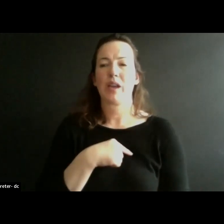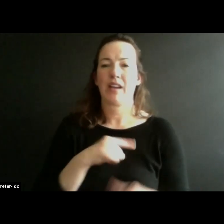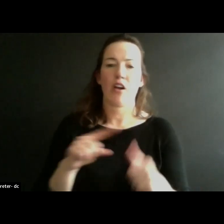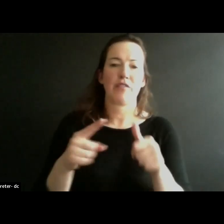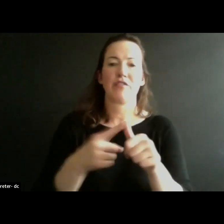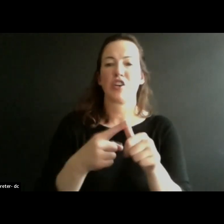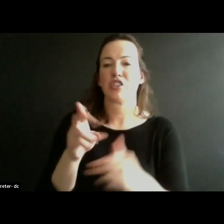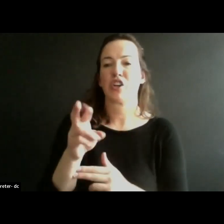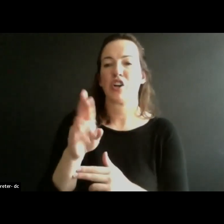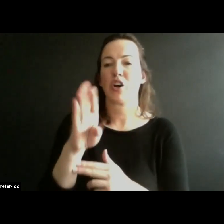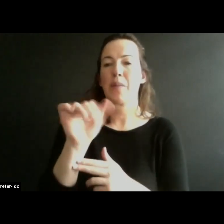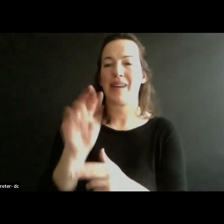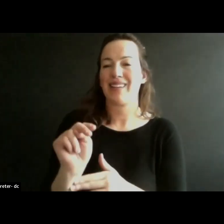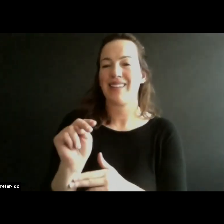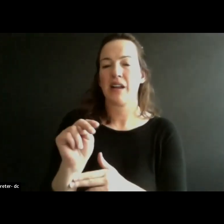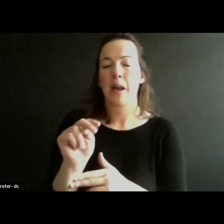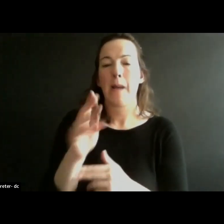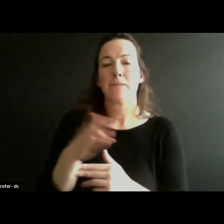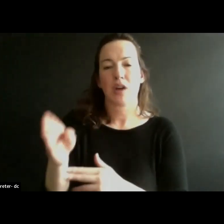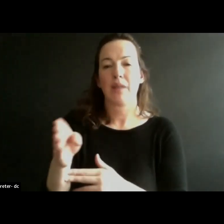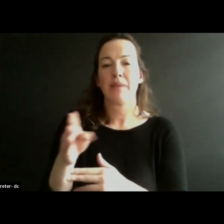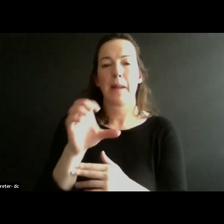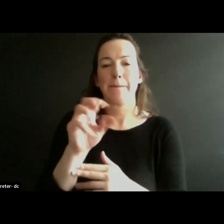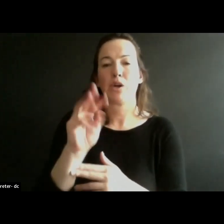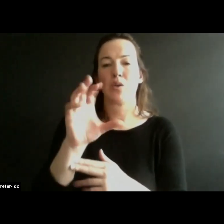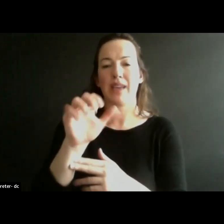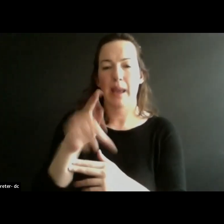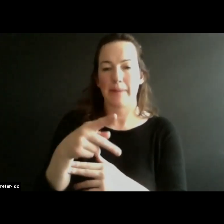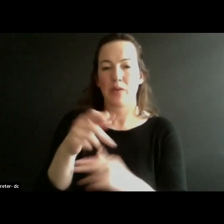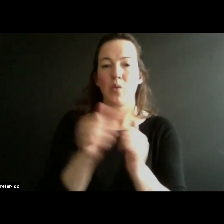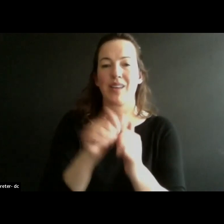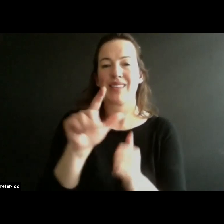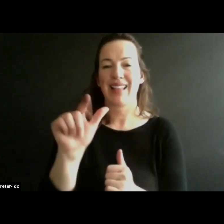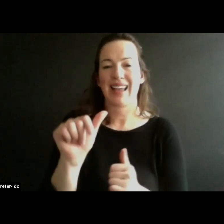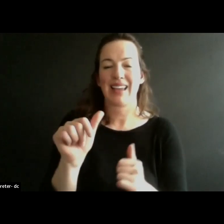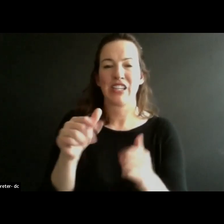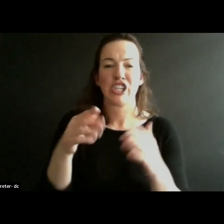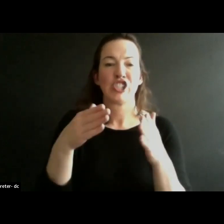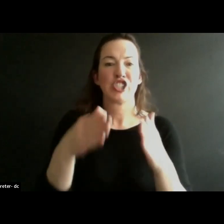broadband boot camp in partnership with the city of La Bureau of Streetlighting. Not too